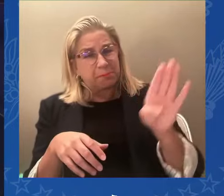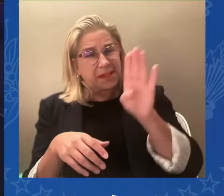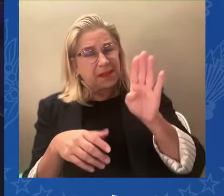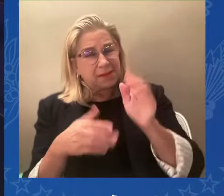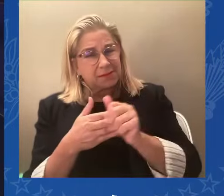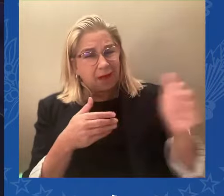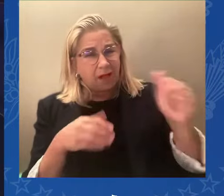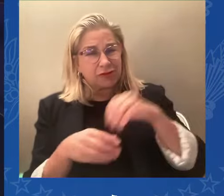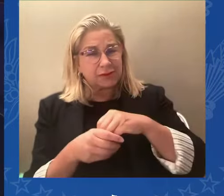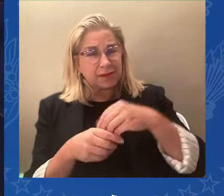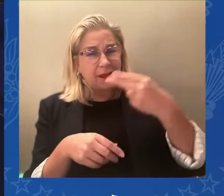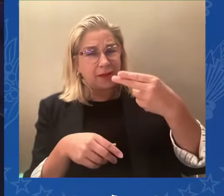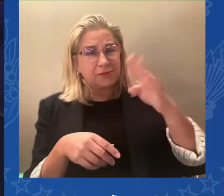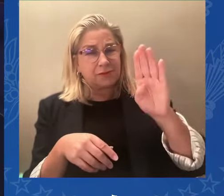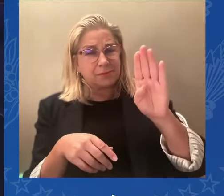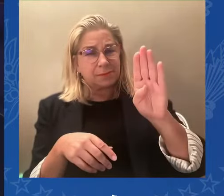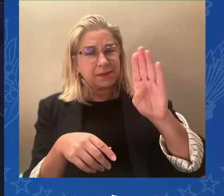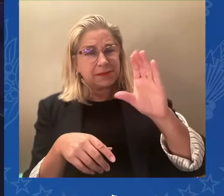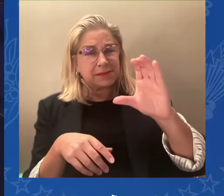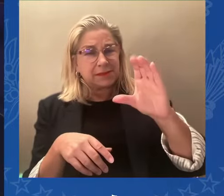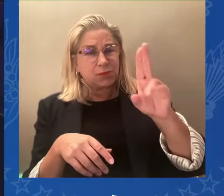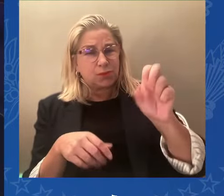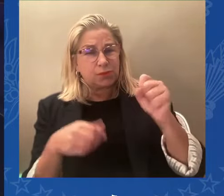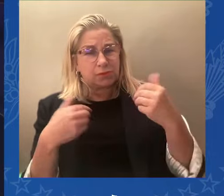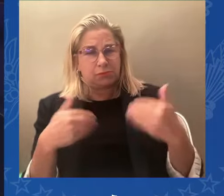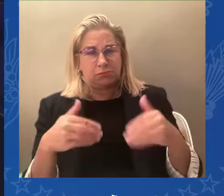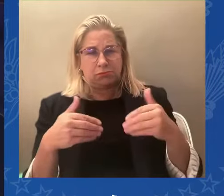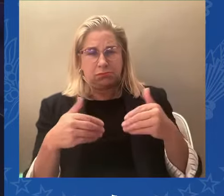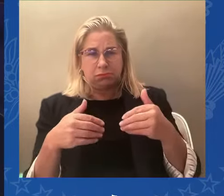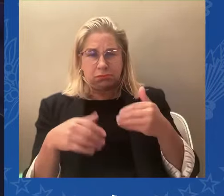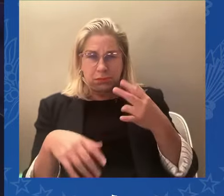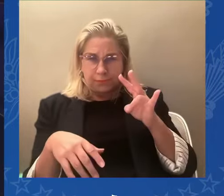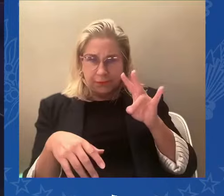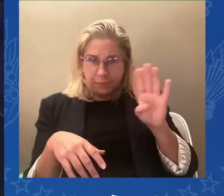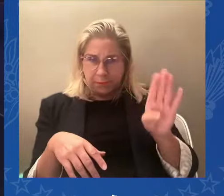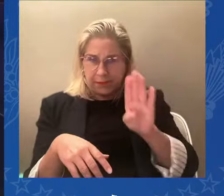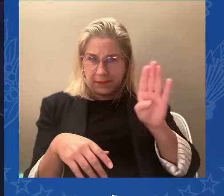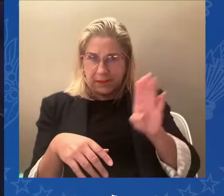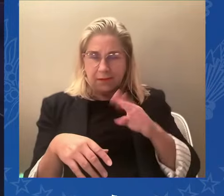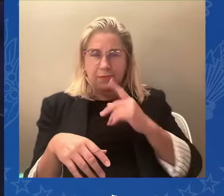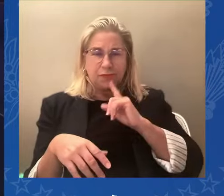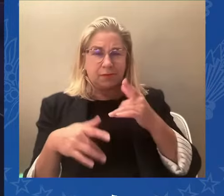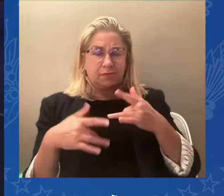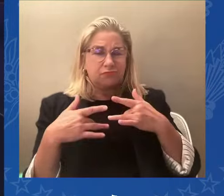We took executive action on police reform and continue calling for the law to be written as the law of the land.